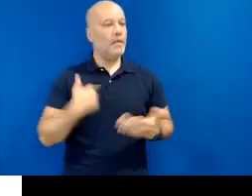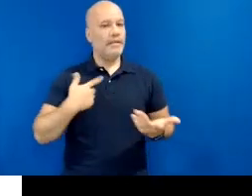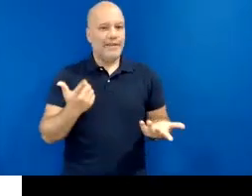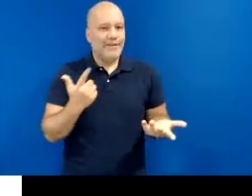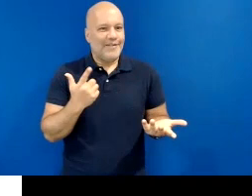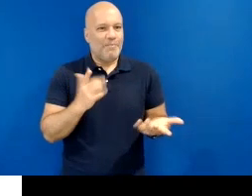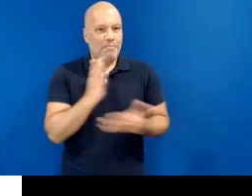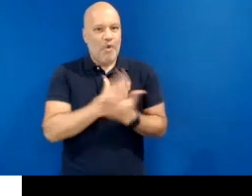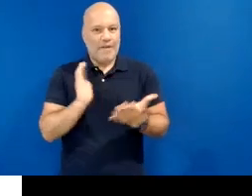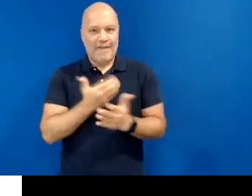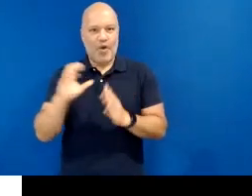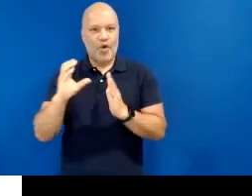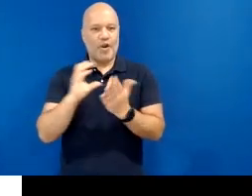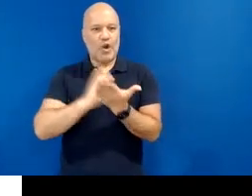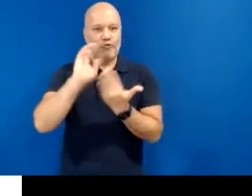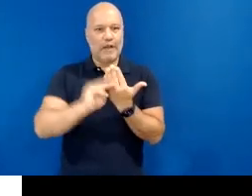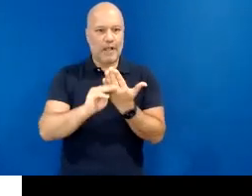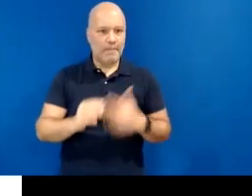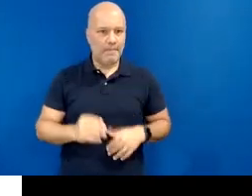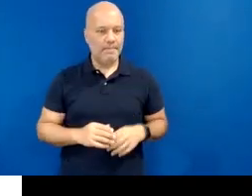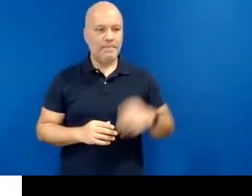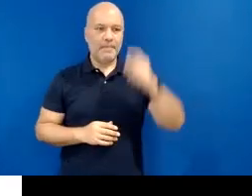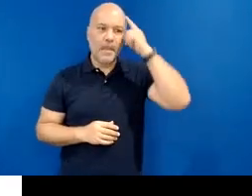or if you just take inclusivity here, right?